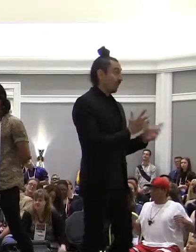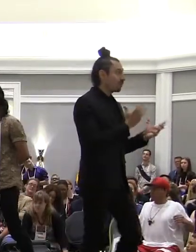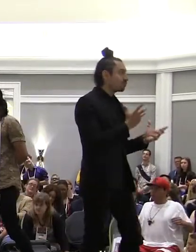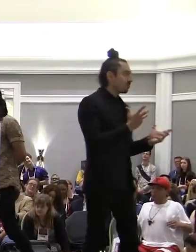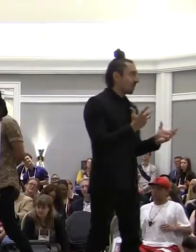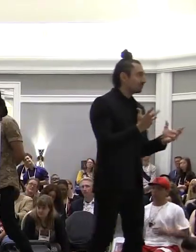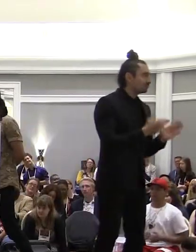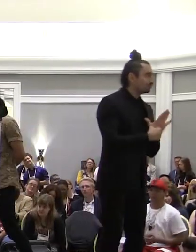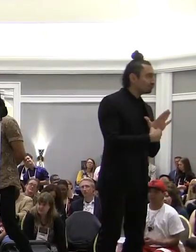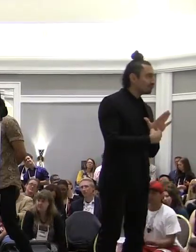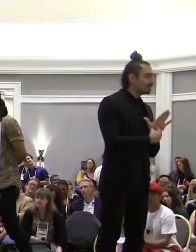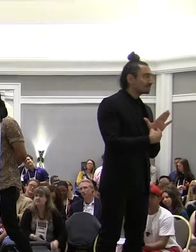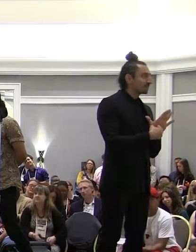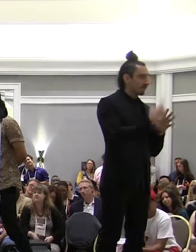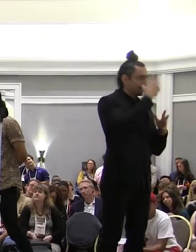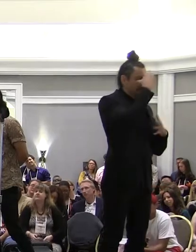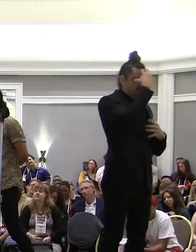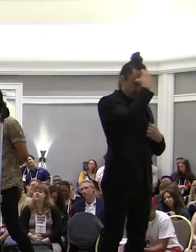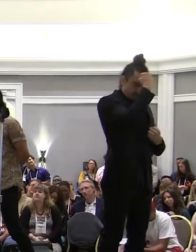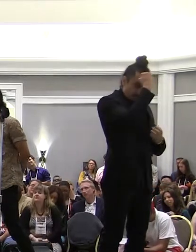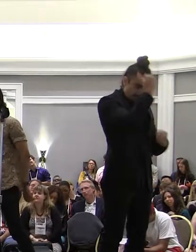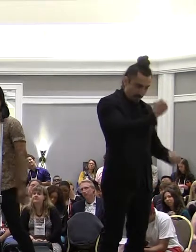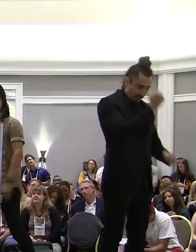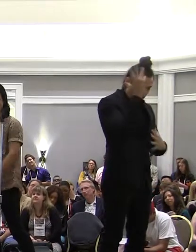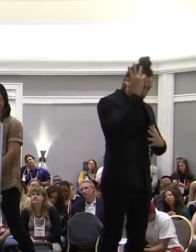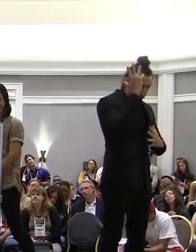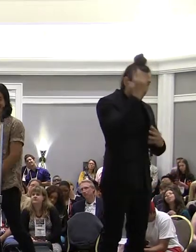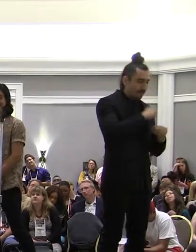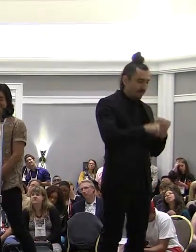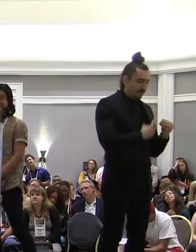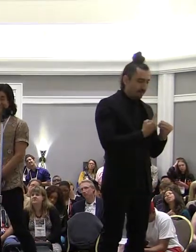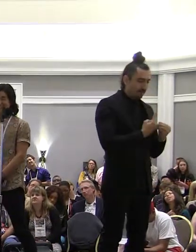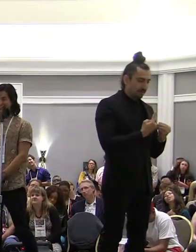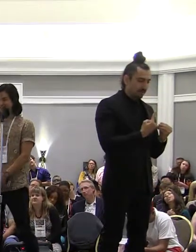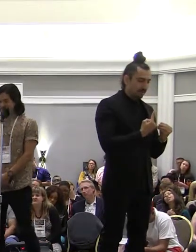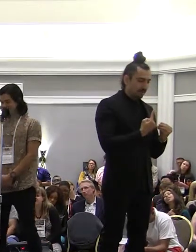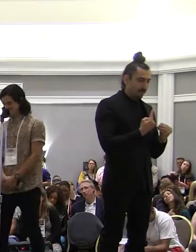The work of decolonization really is about finding ways